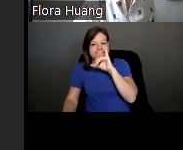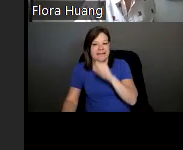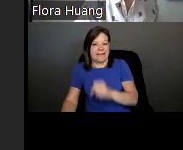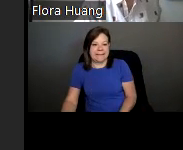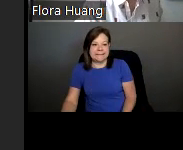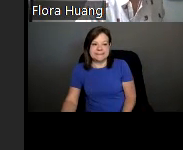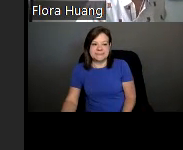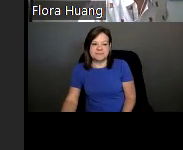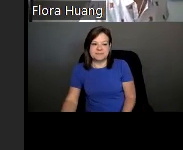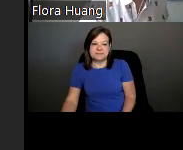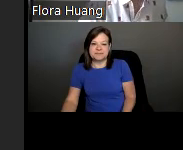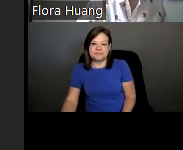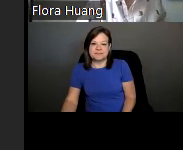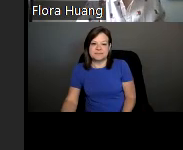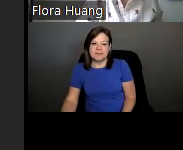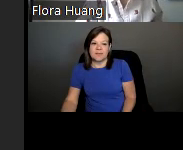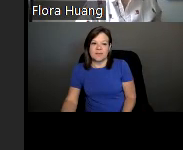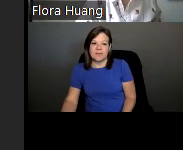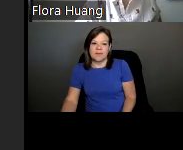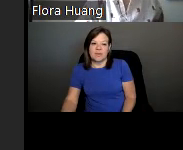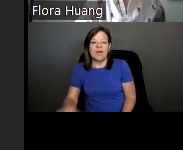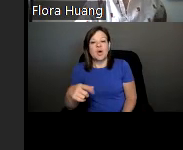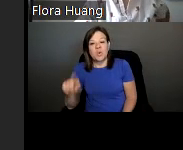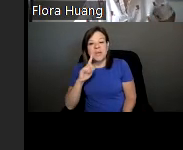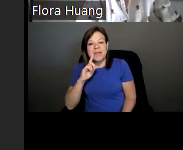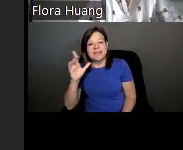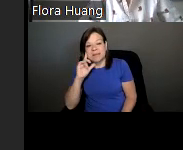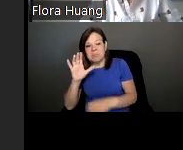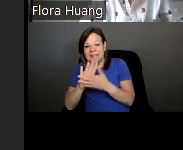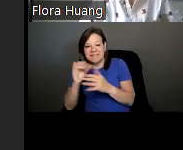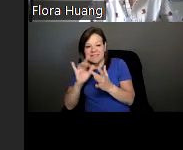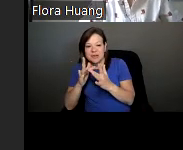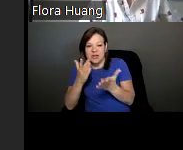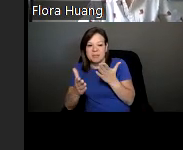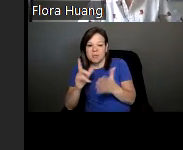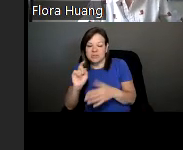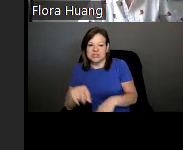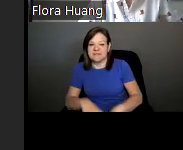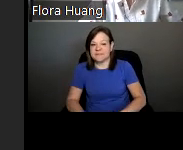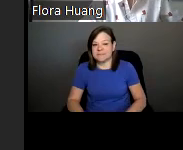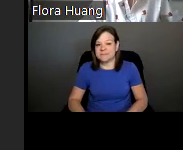We kind of didn't believe the internet there, but we probably should have. So right now it's listed as content placeholder two,